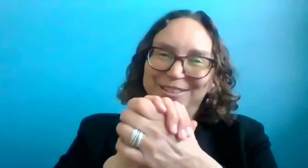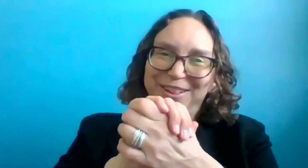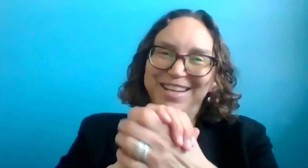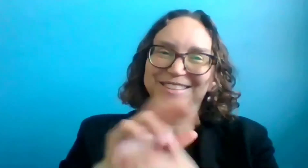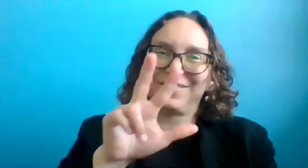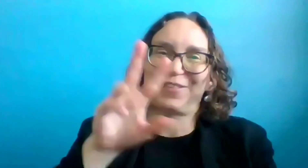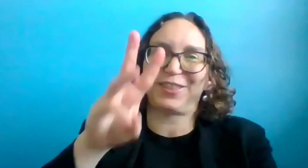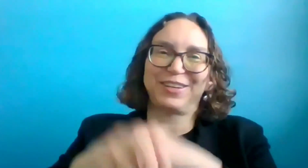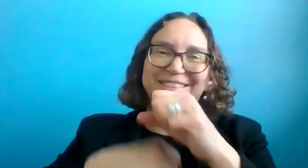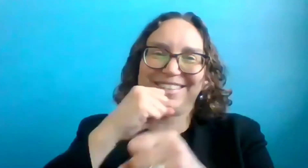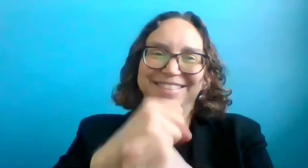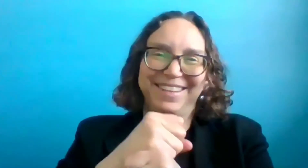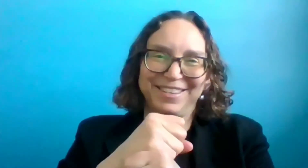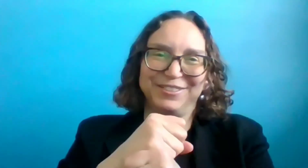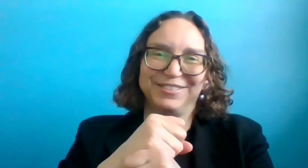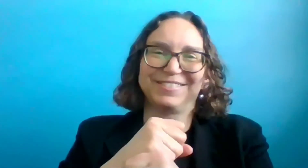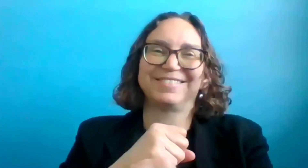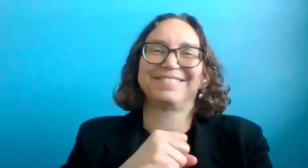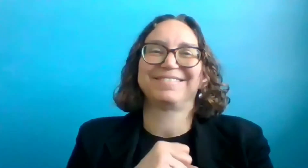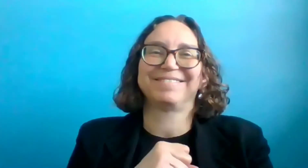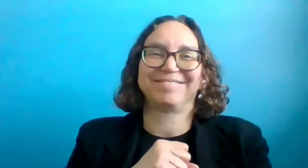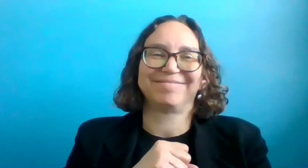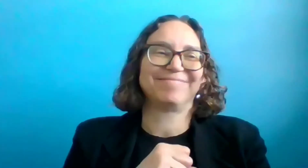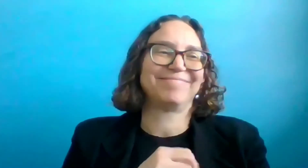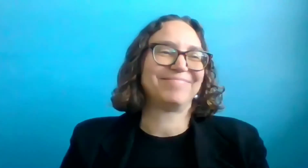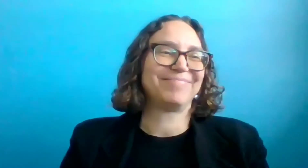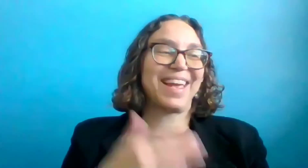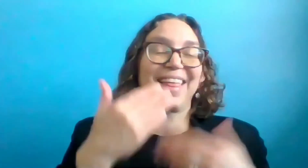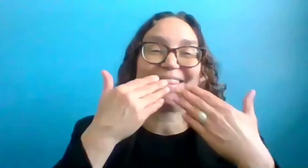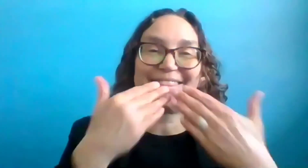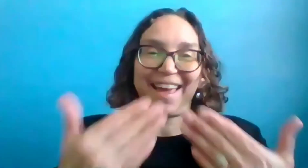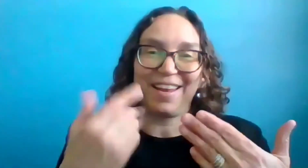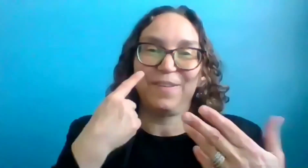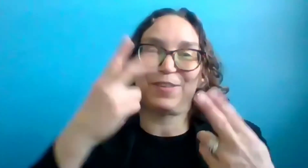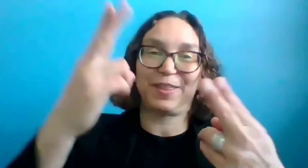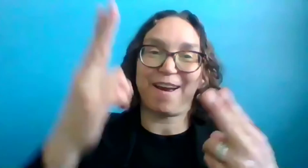Again, a hearty congratulations to 36 years,